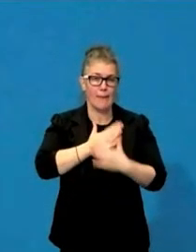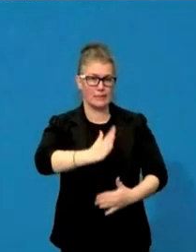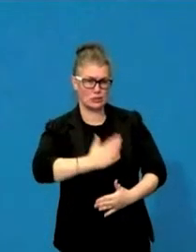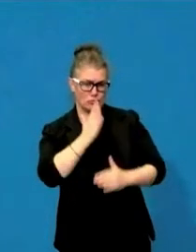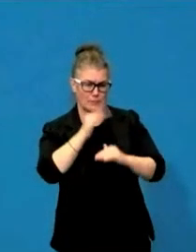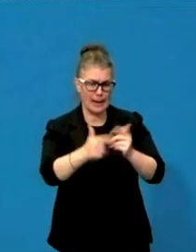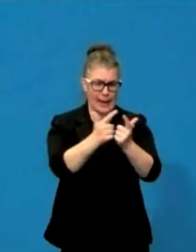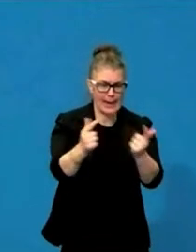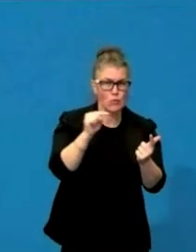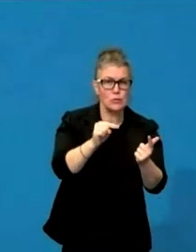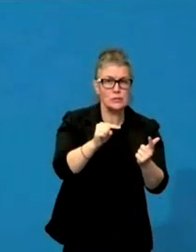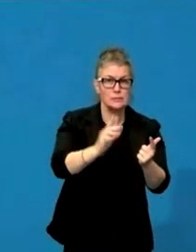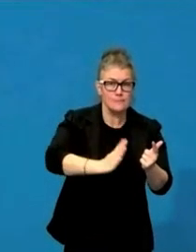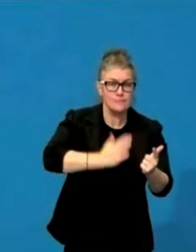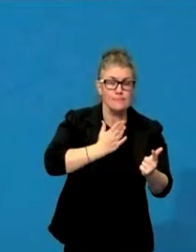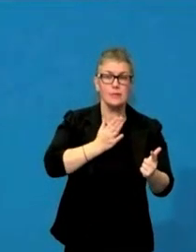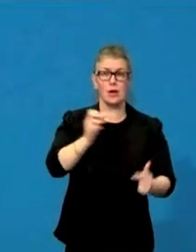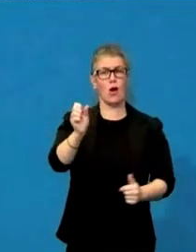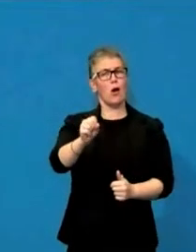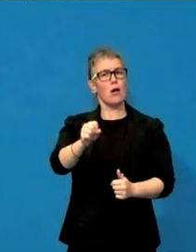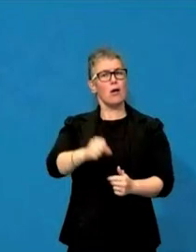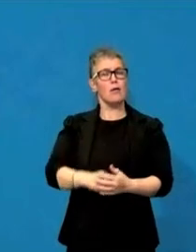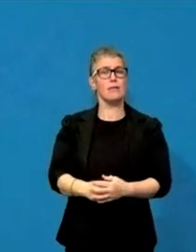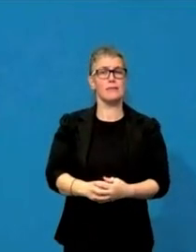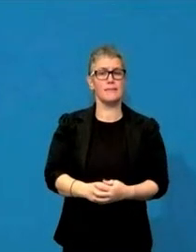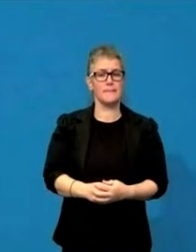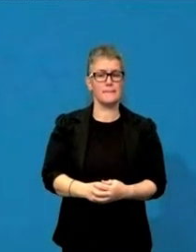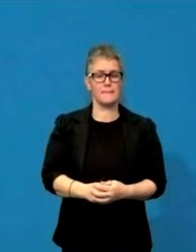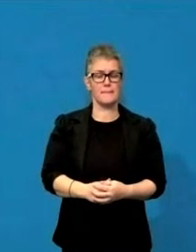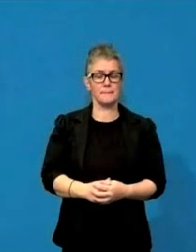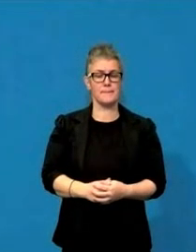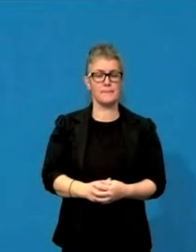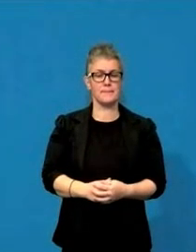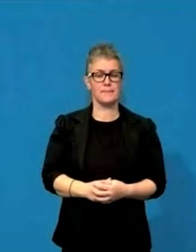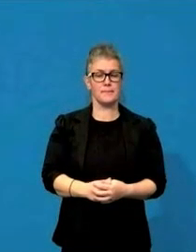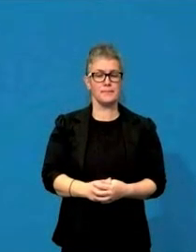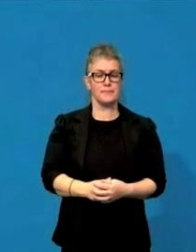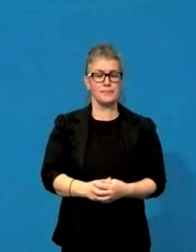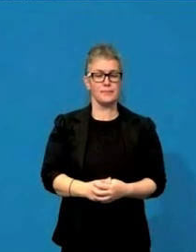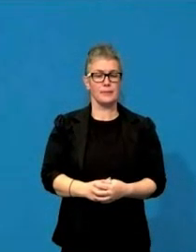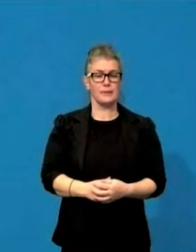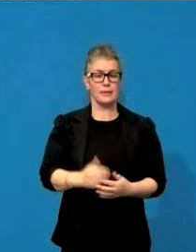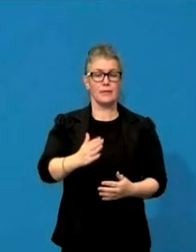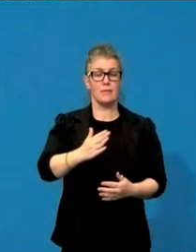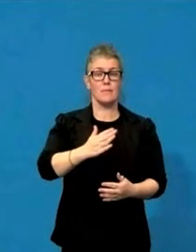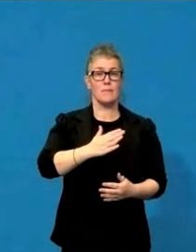I have, because I'm - when I - my own language was my first language, which was my mum's language.